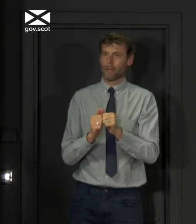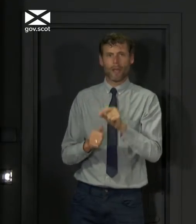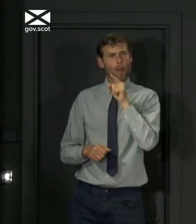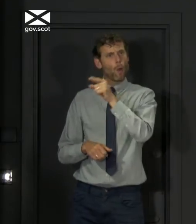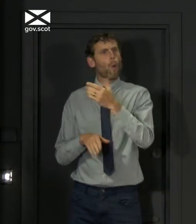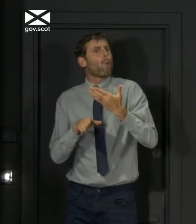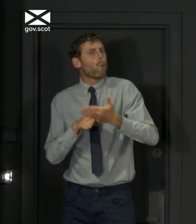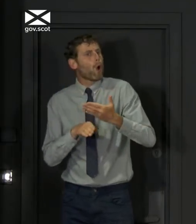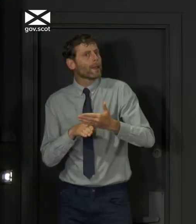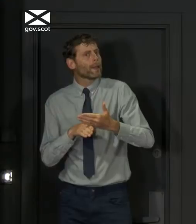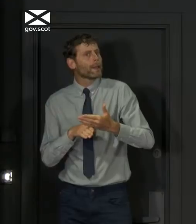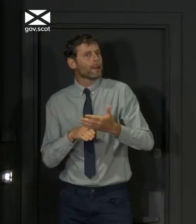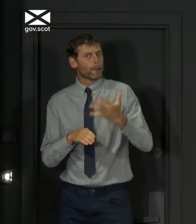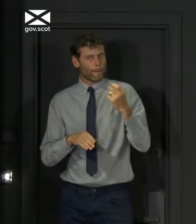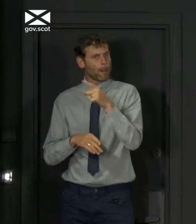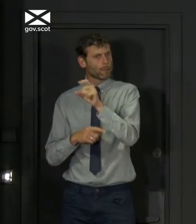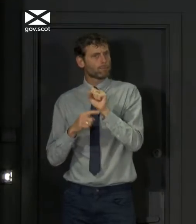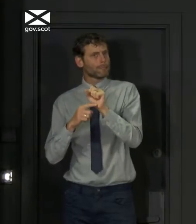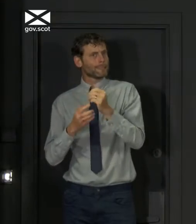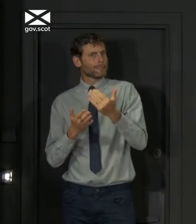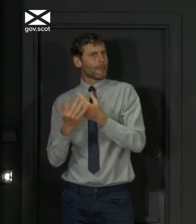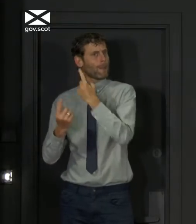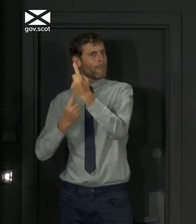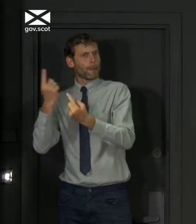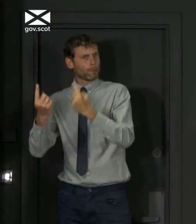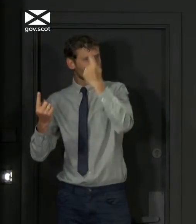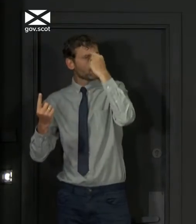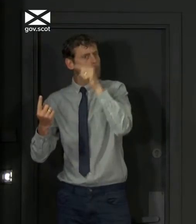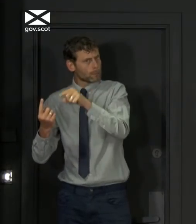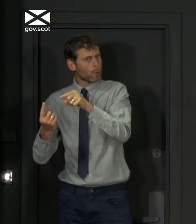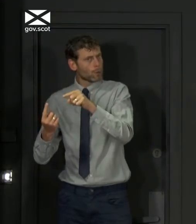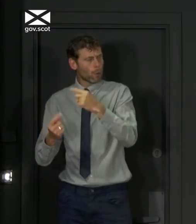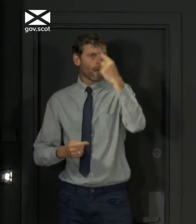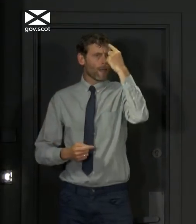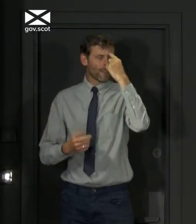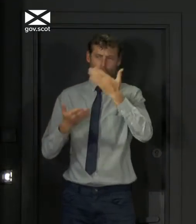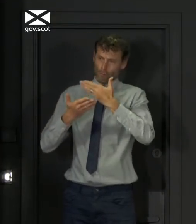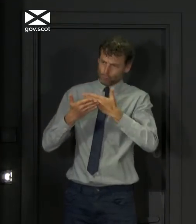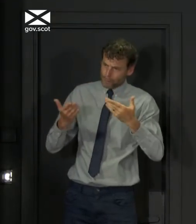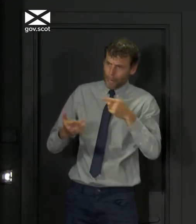at work and have to be kept safe too so please, treat them with respect and courtesy.